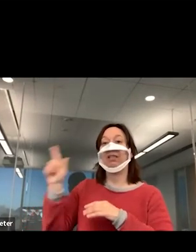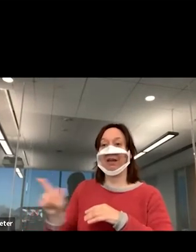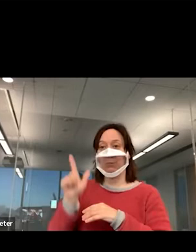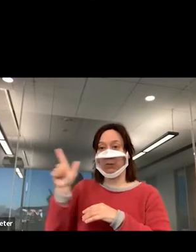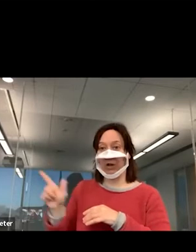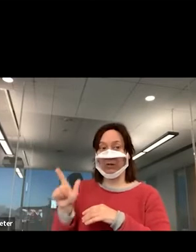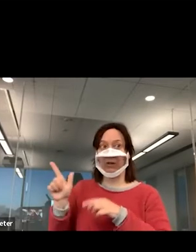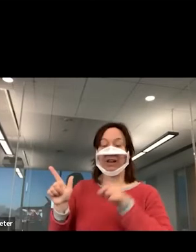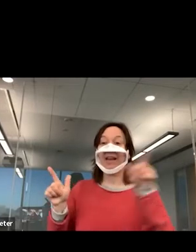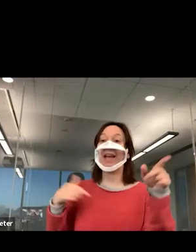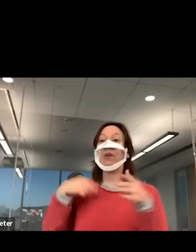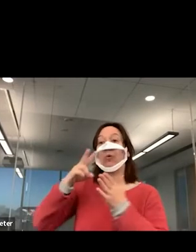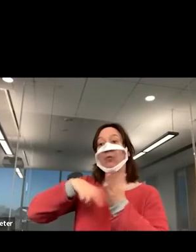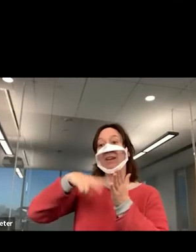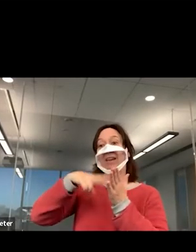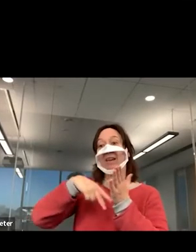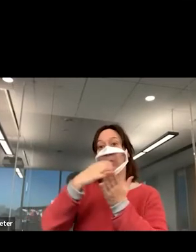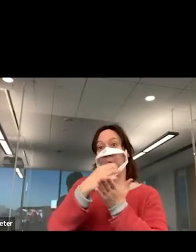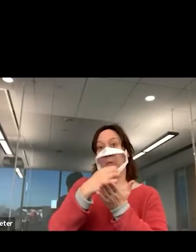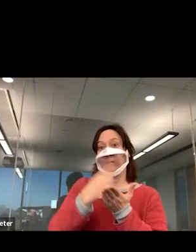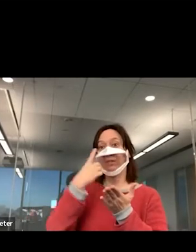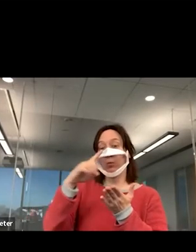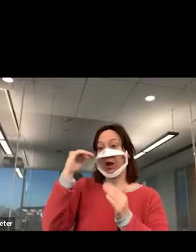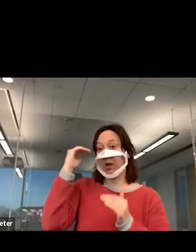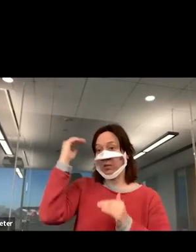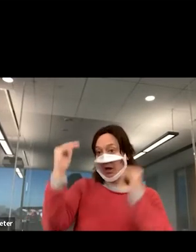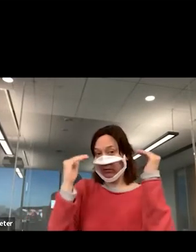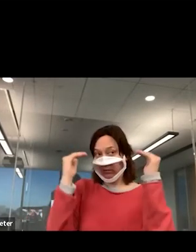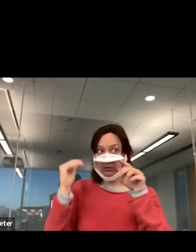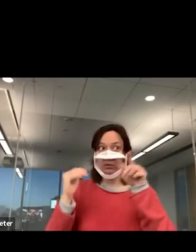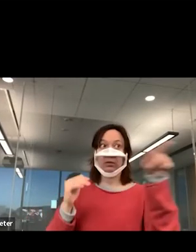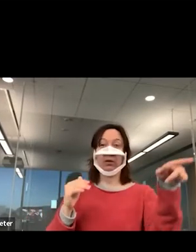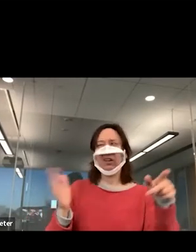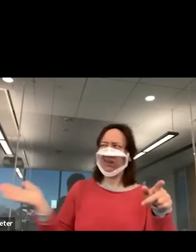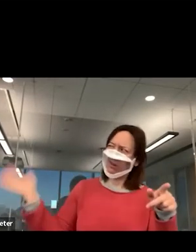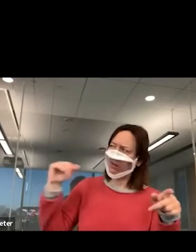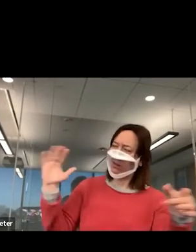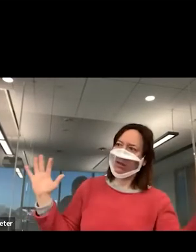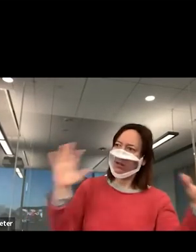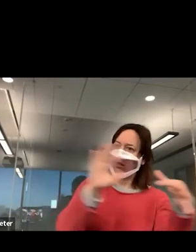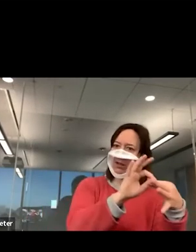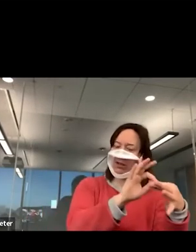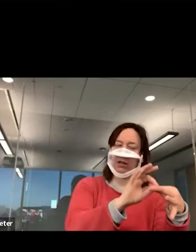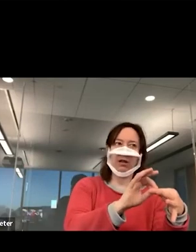came back later and just said oh my god i can i never would have thought i could learn to read